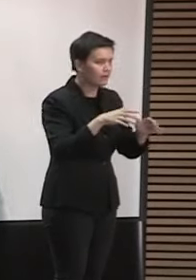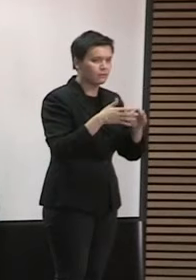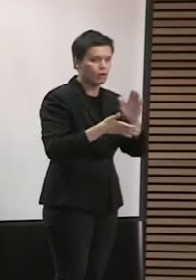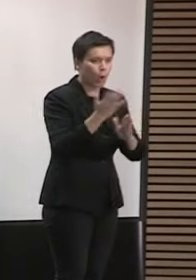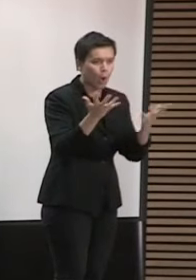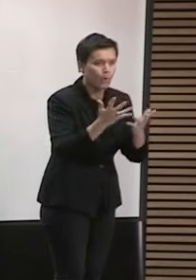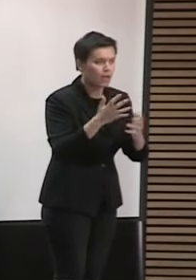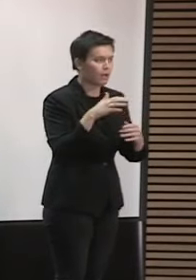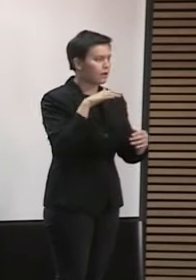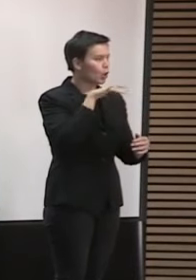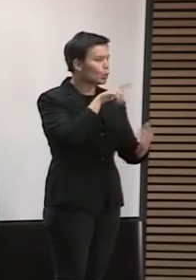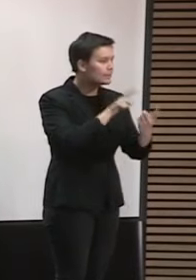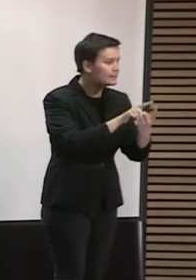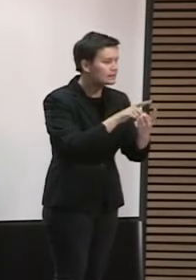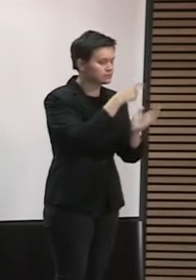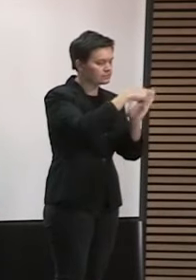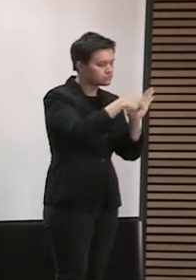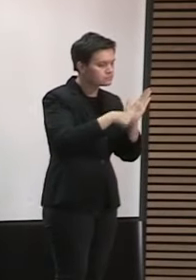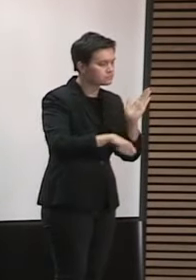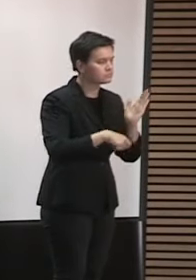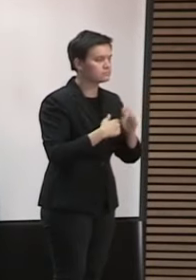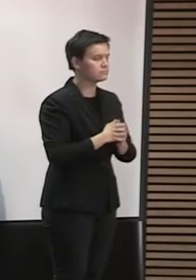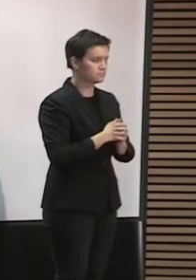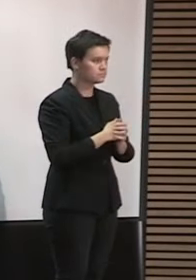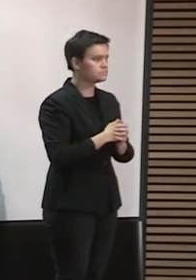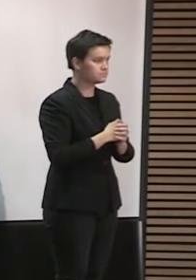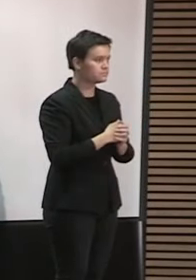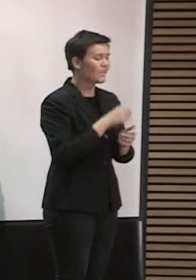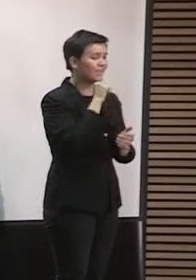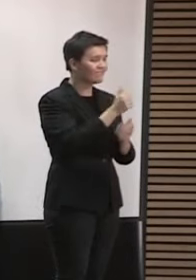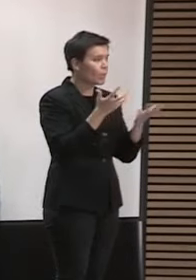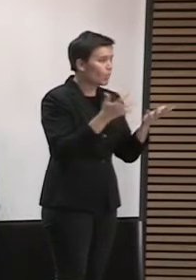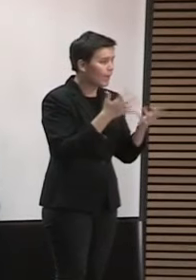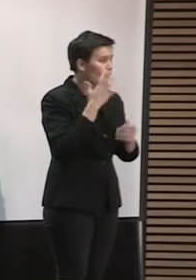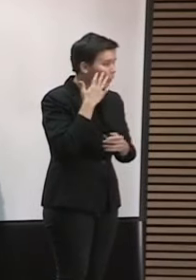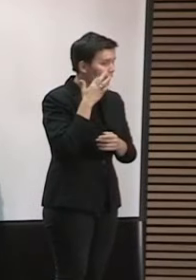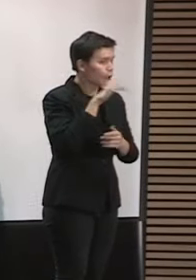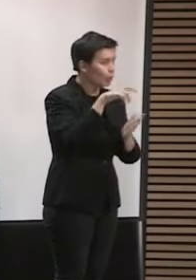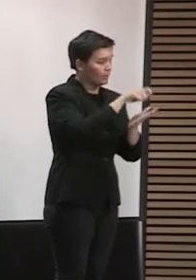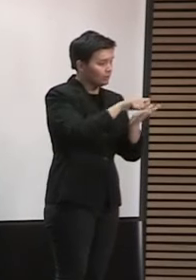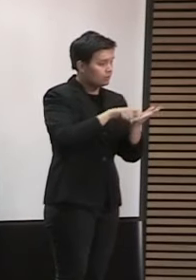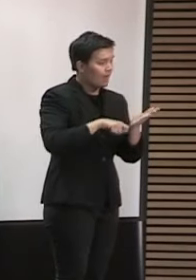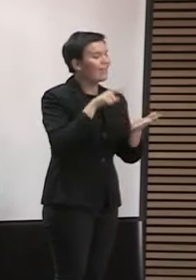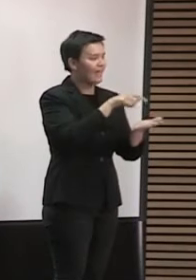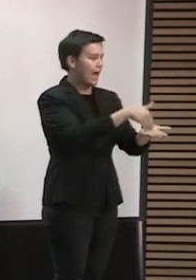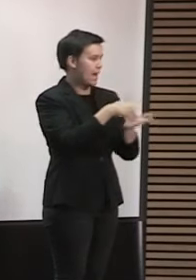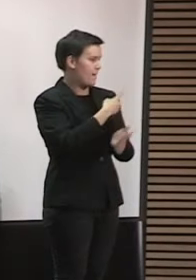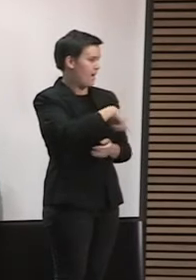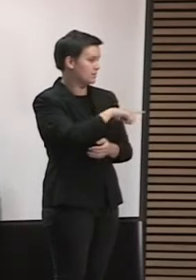appropriate to go into here. Why hasn't the resignation from seven execs